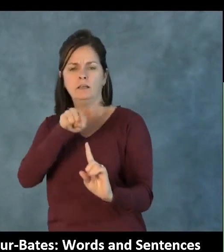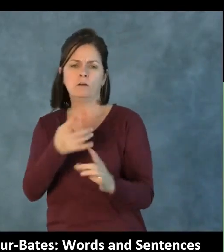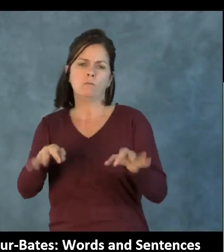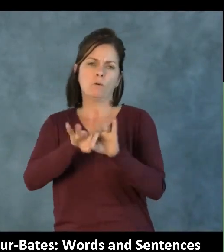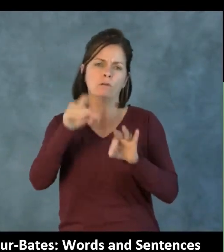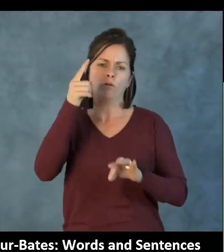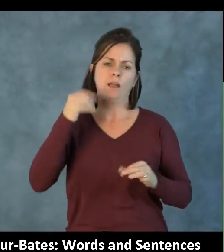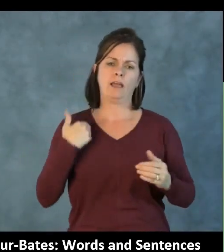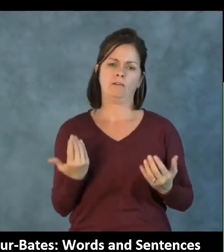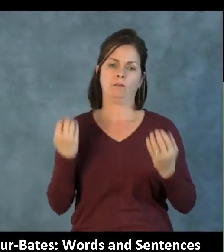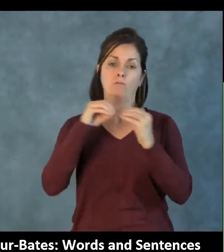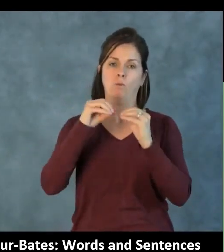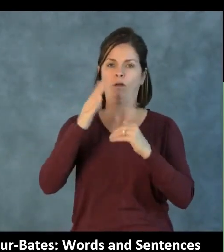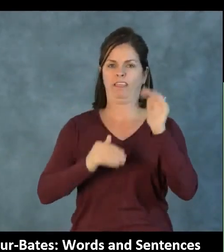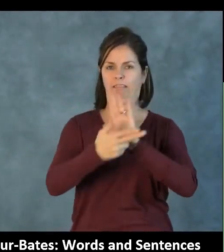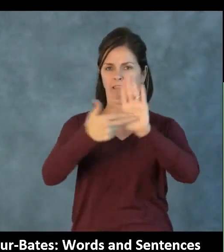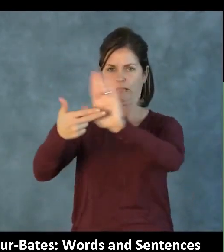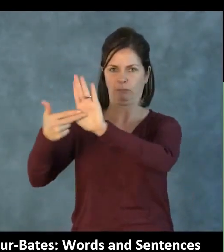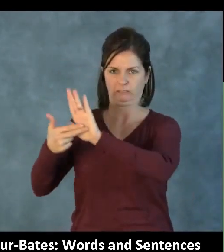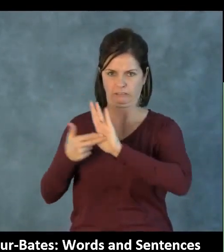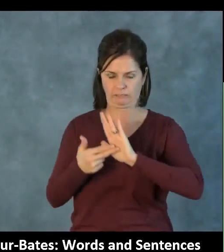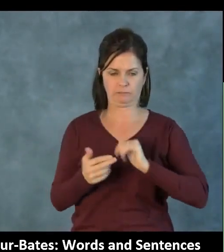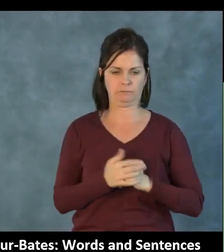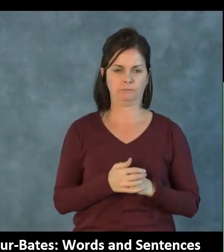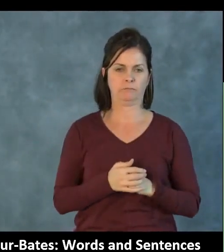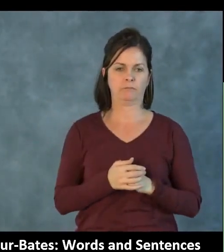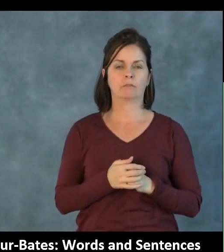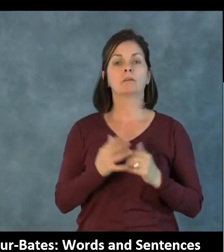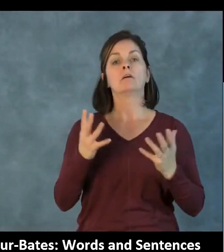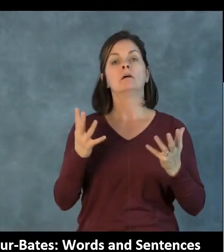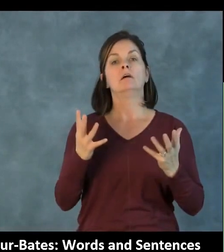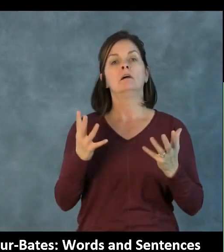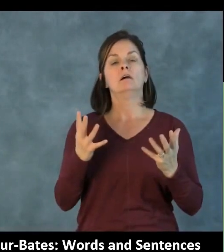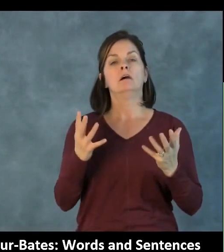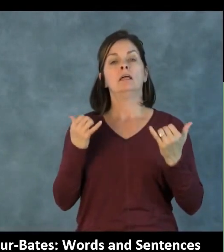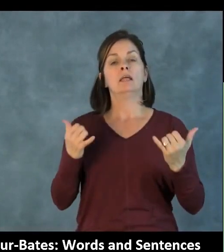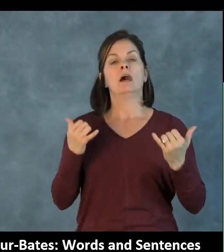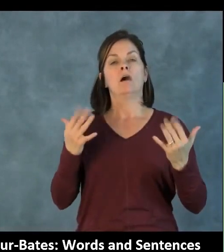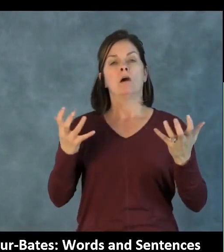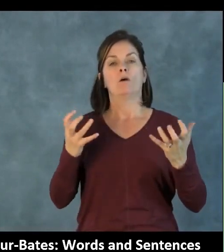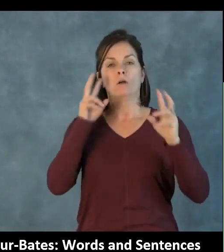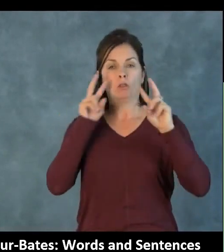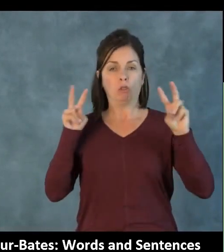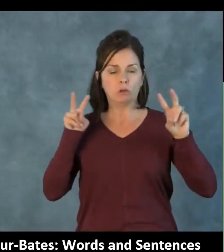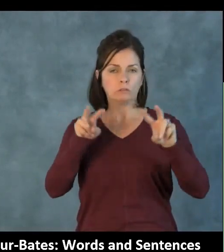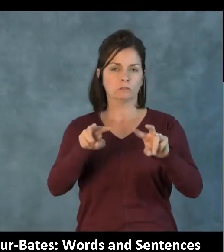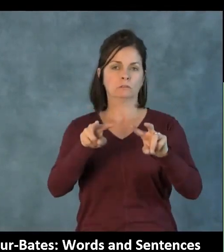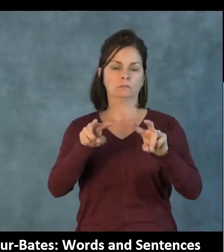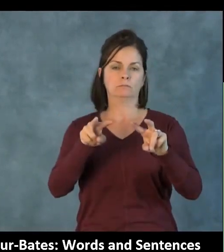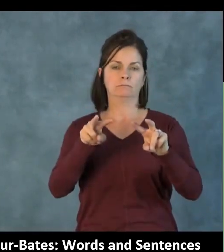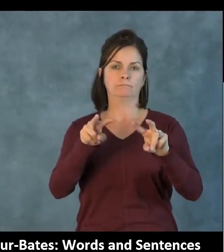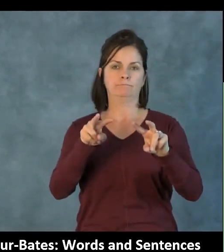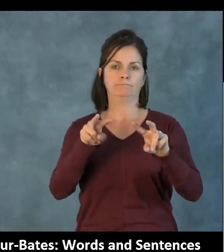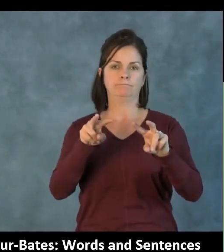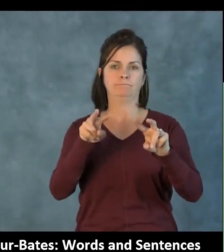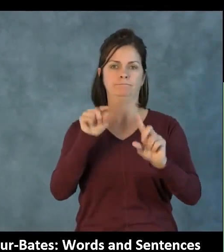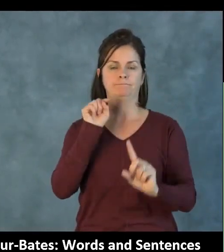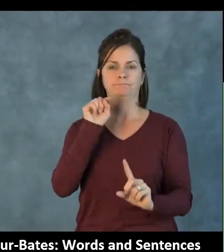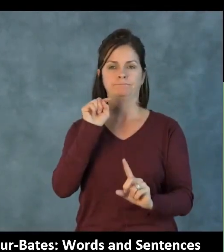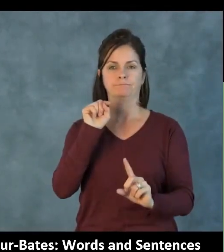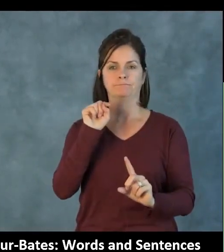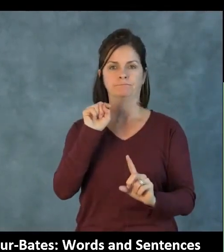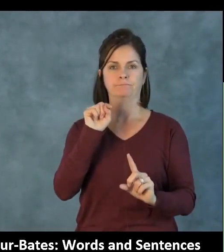of having more than labels and let's take a look